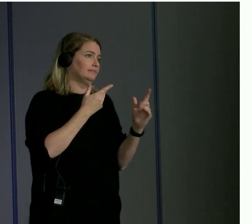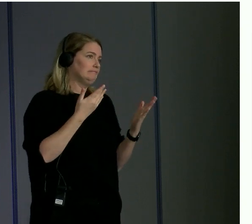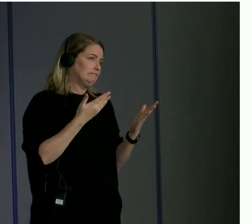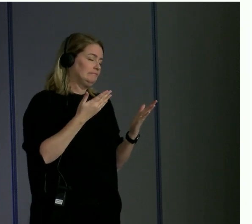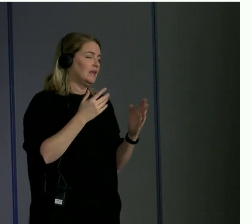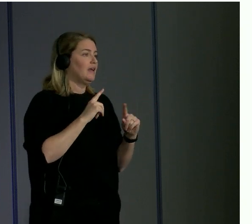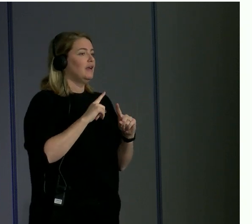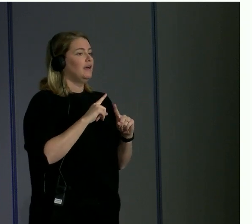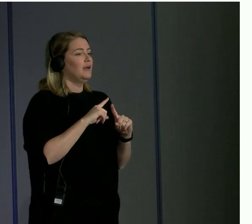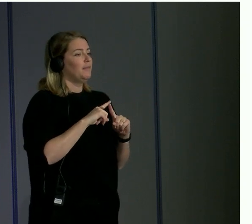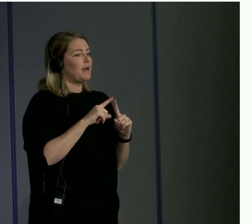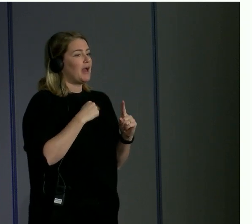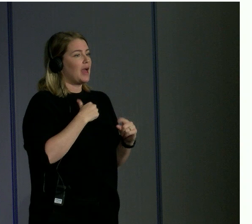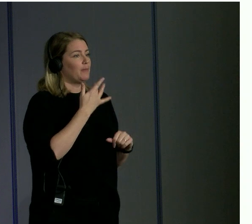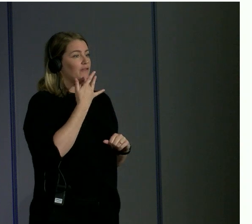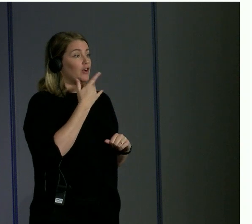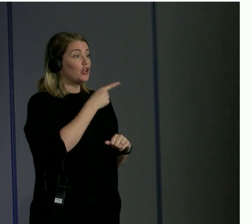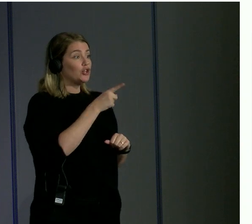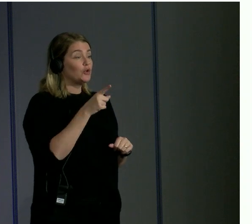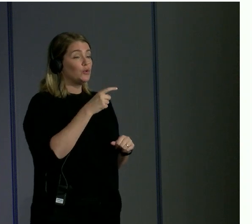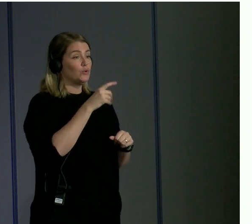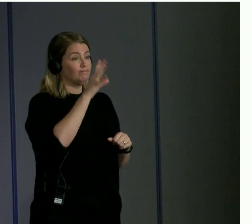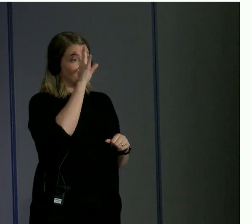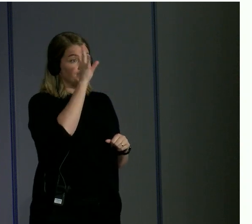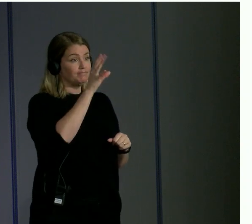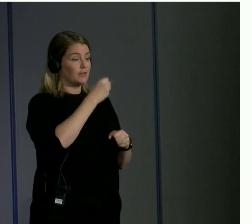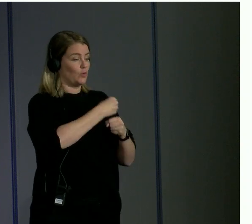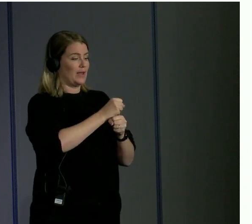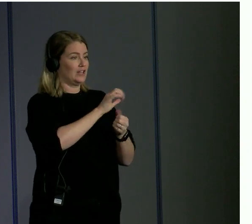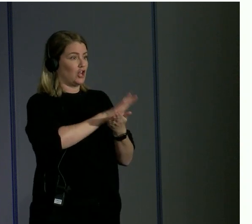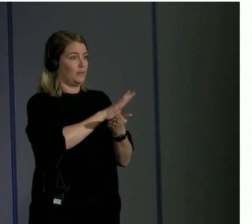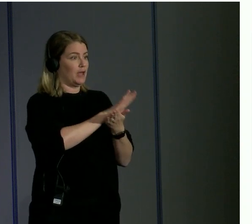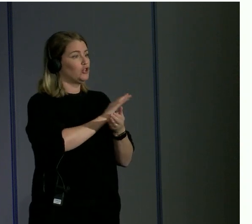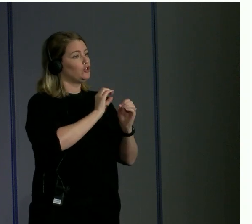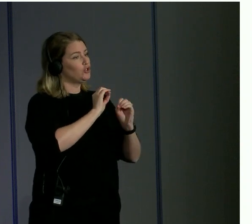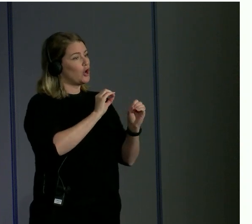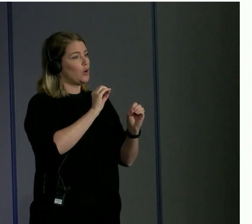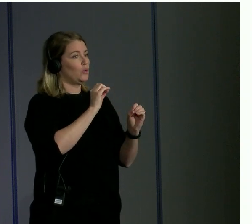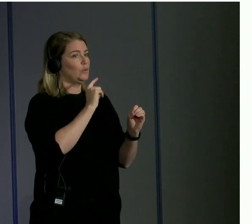But I much rather you create a document with no significant barrier than